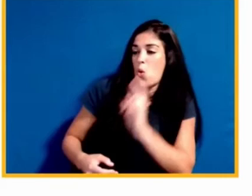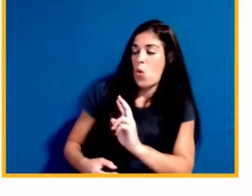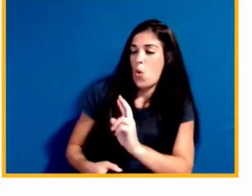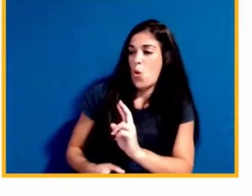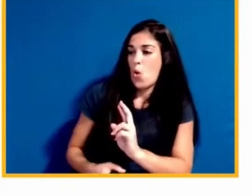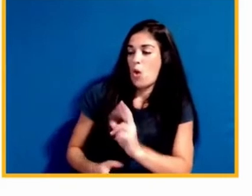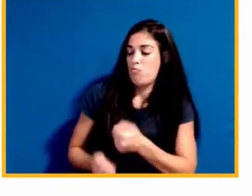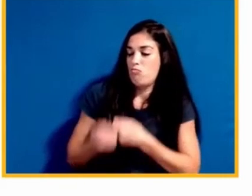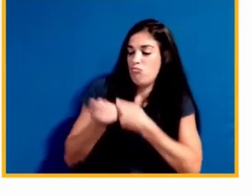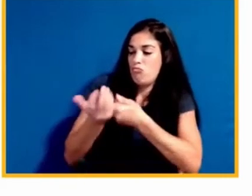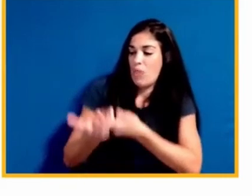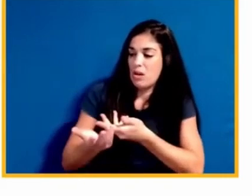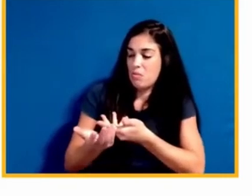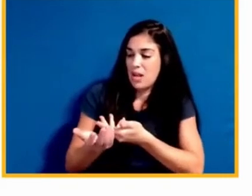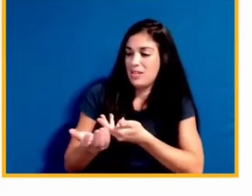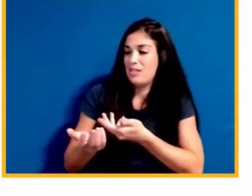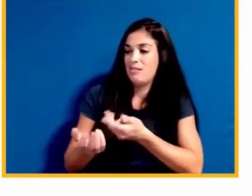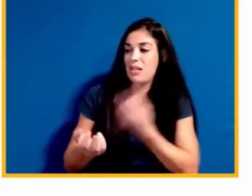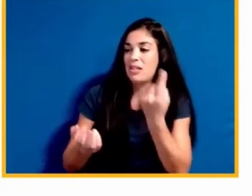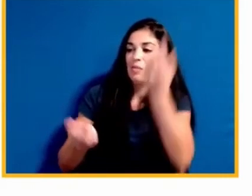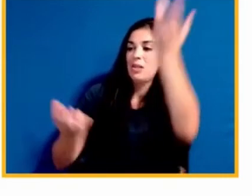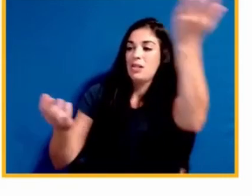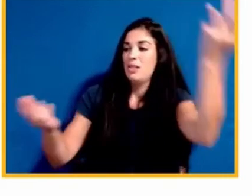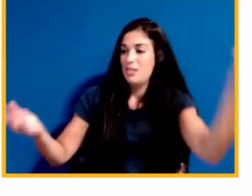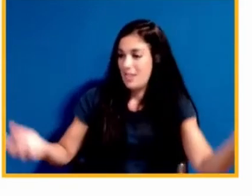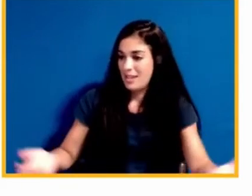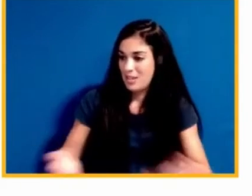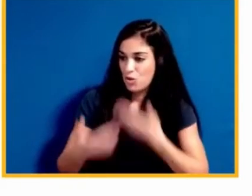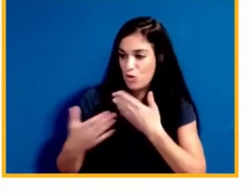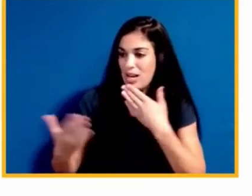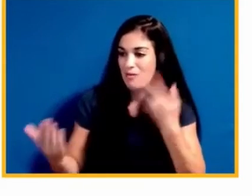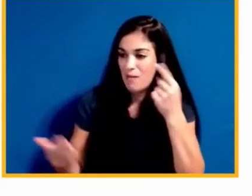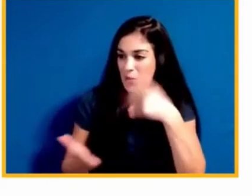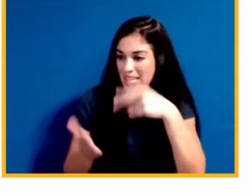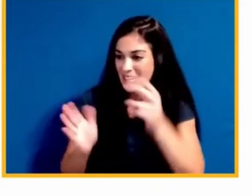you know express your, express how grateful you are for these dancers.